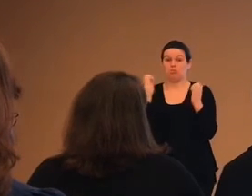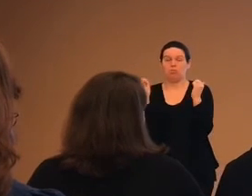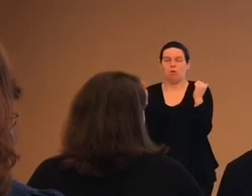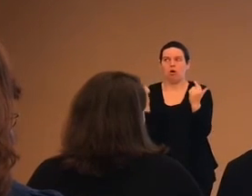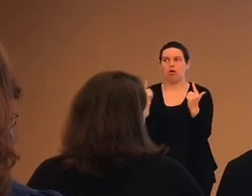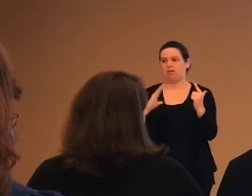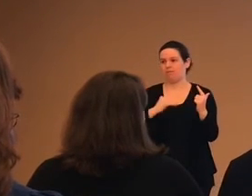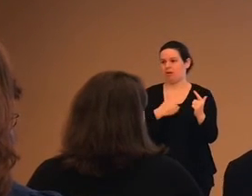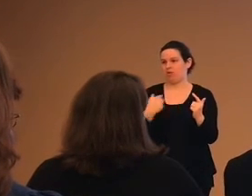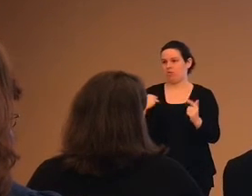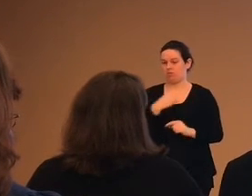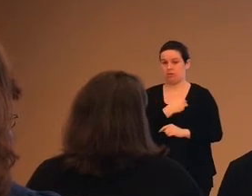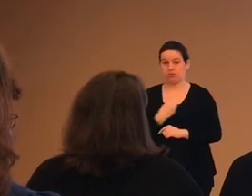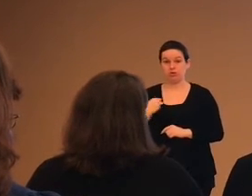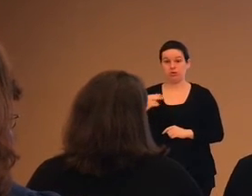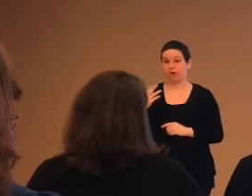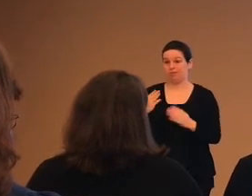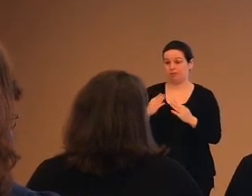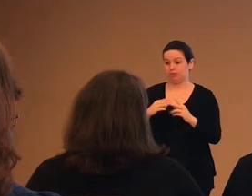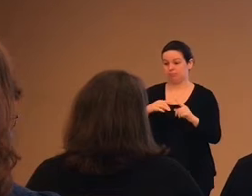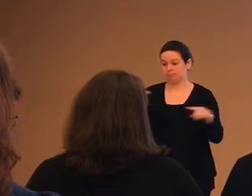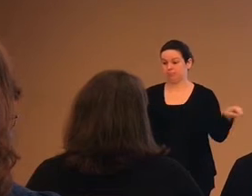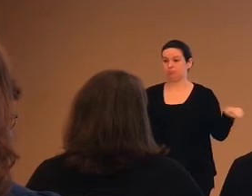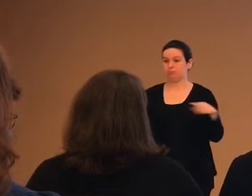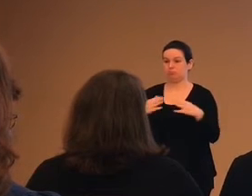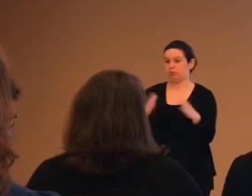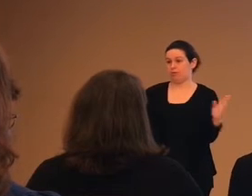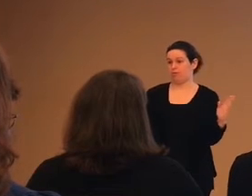members of the Universal Design Committee in our citizens groups